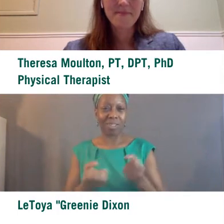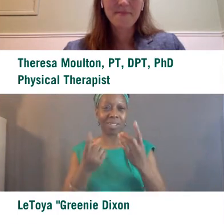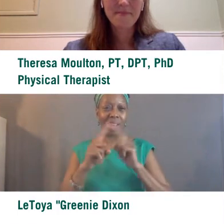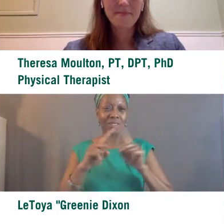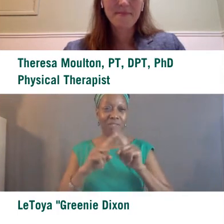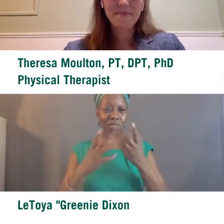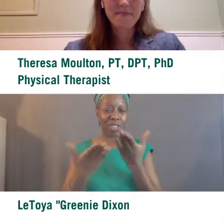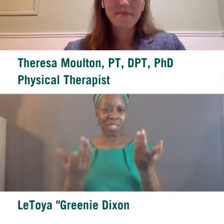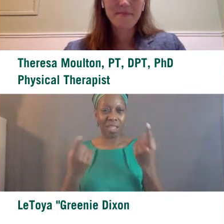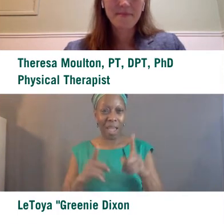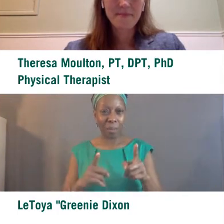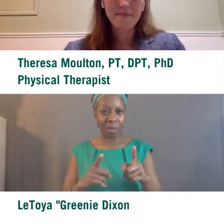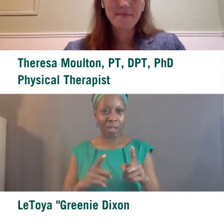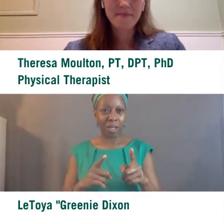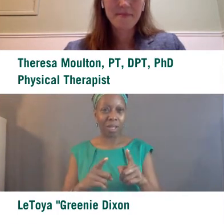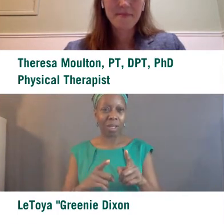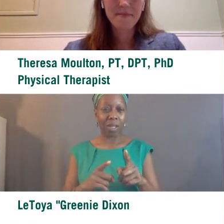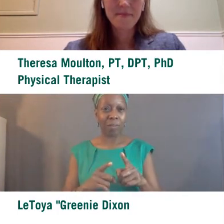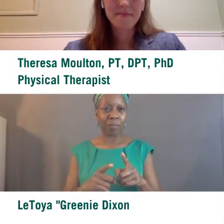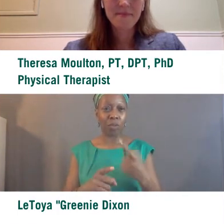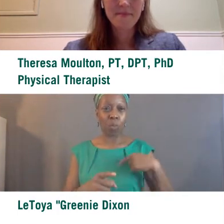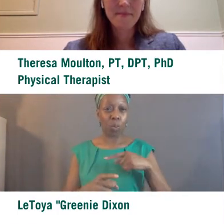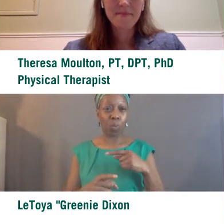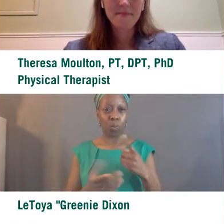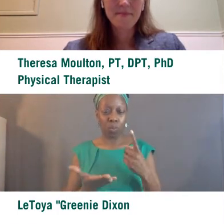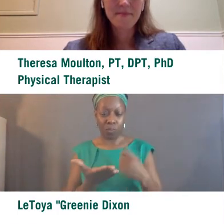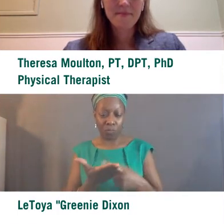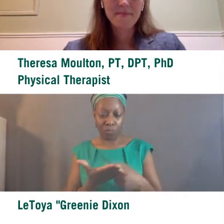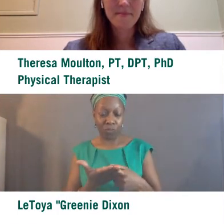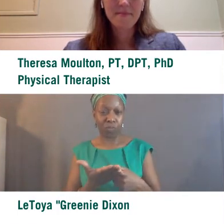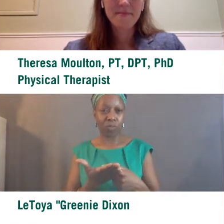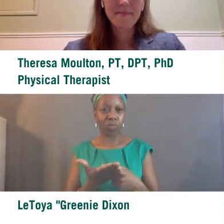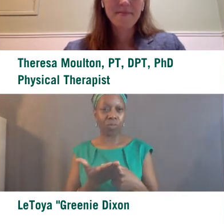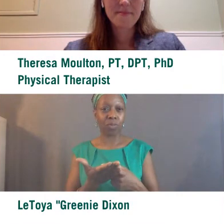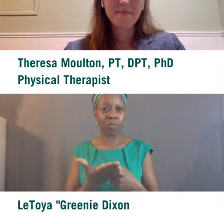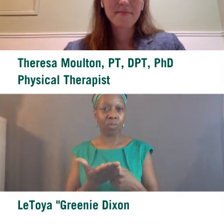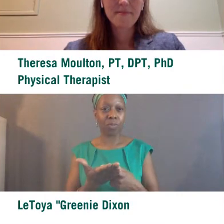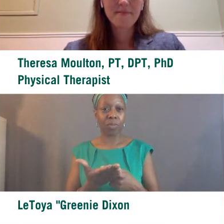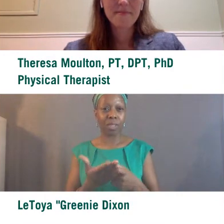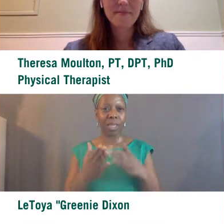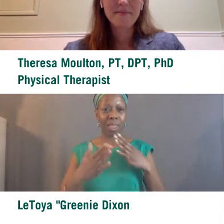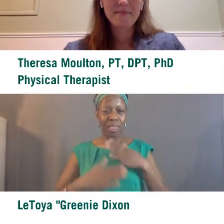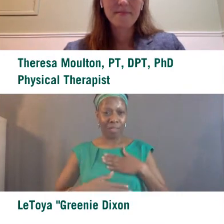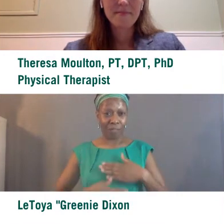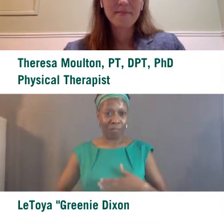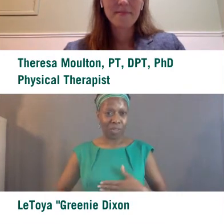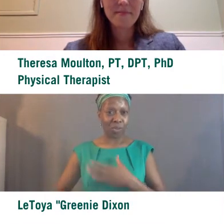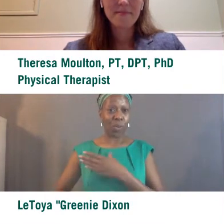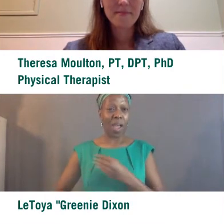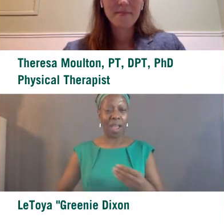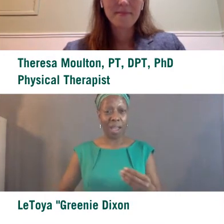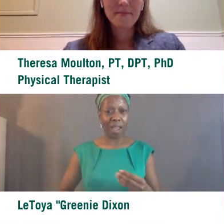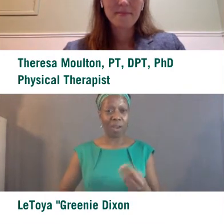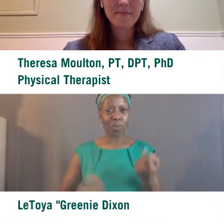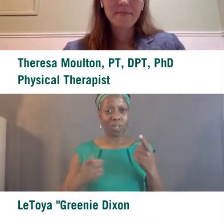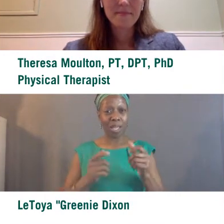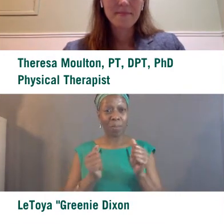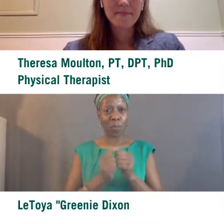when it comes to the physical things, as well as you know what's happening in the clinical setting,